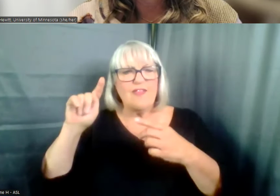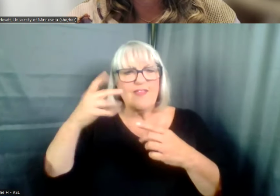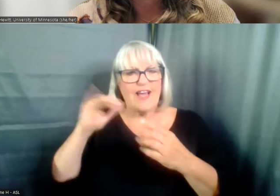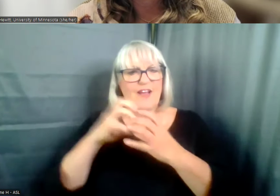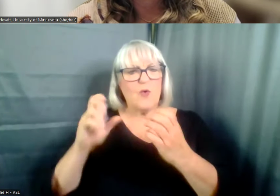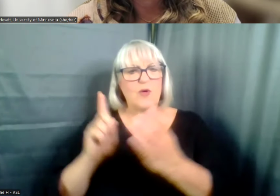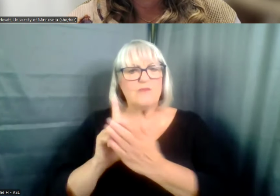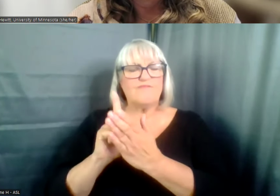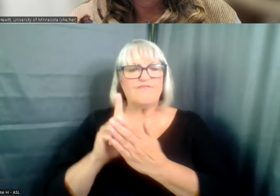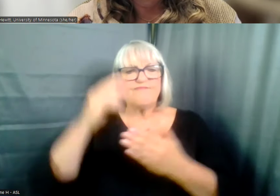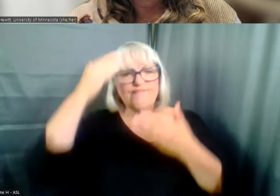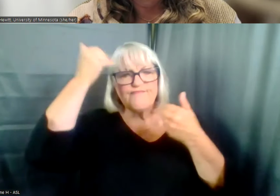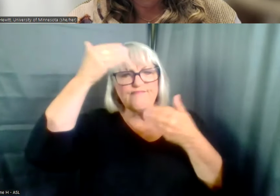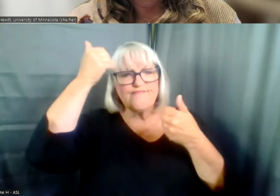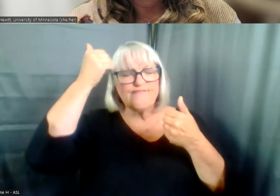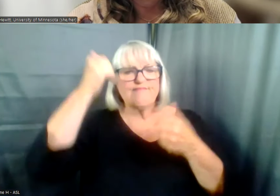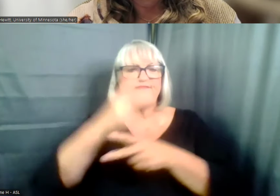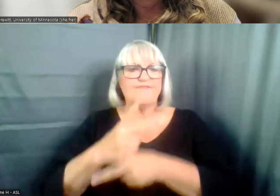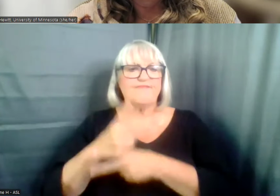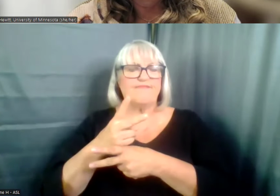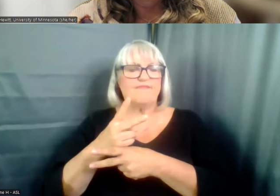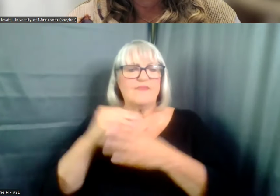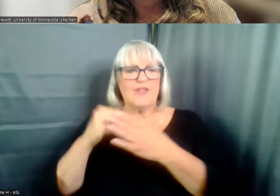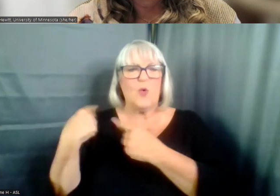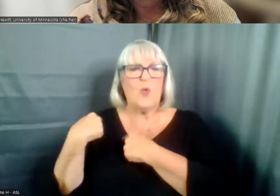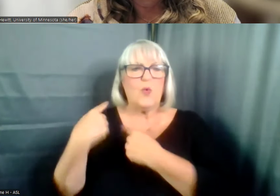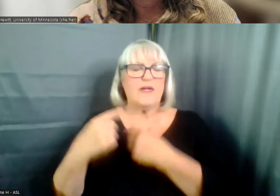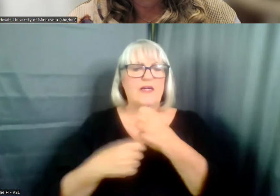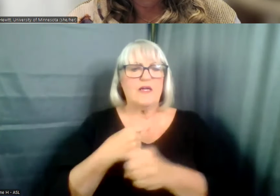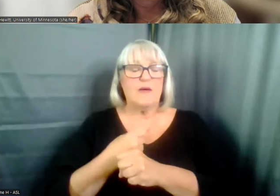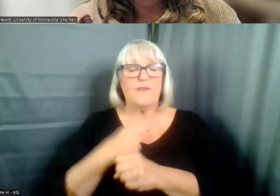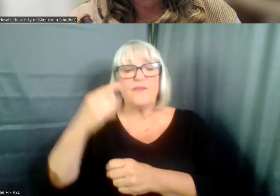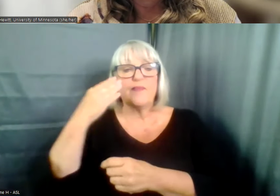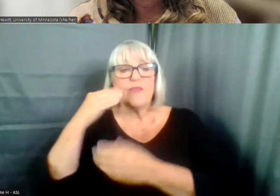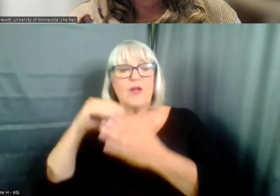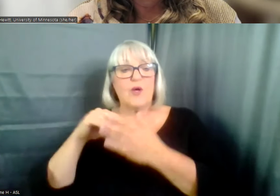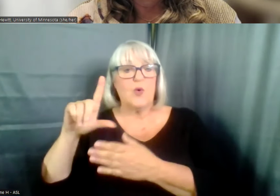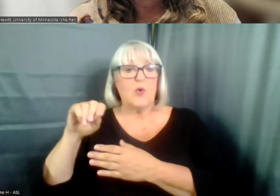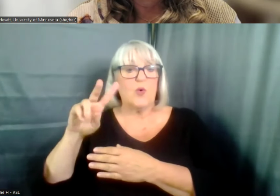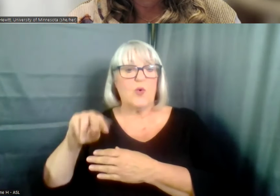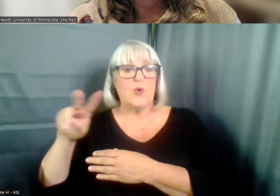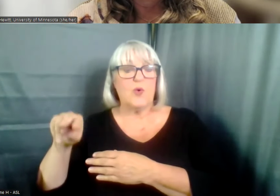And in 2022, Idaho appropriated $5 million for job training and apprenticeships for in